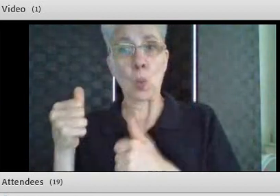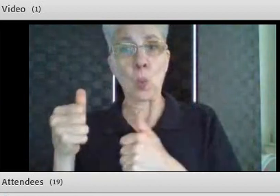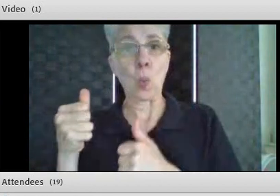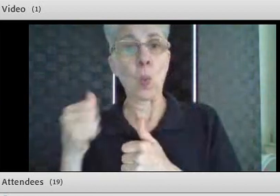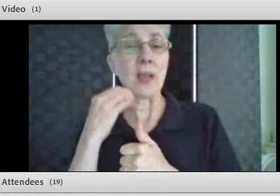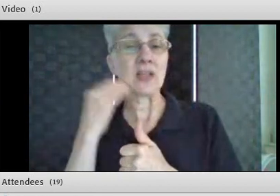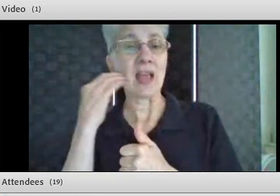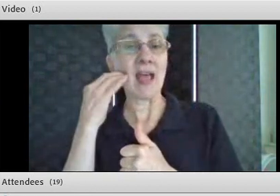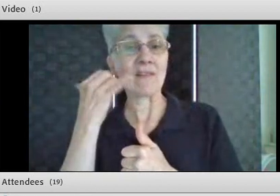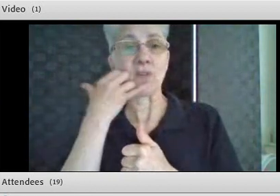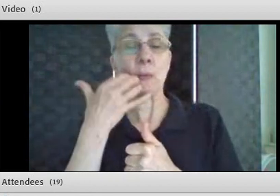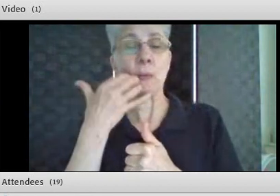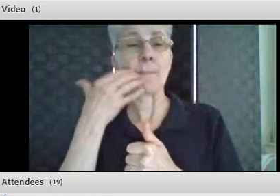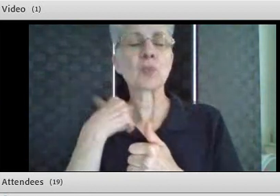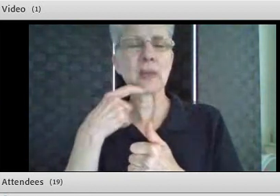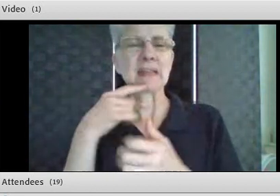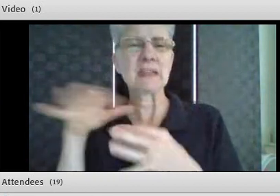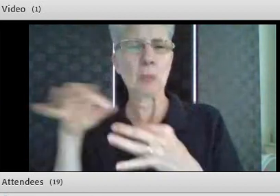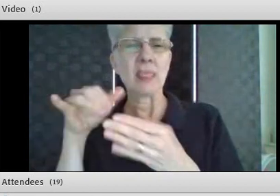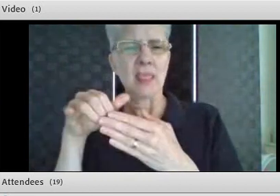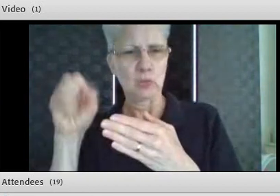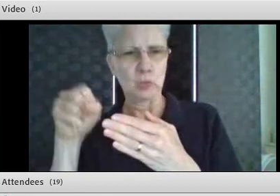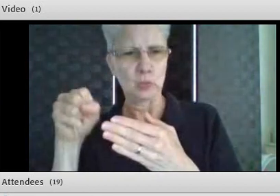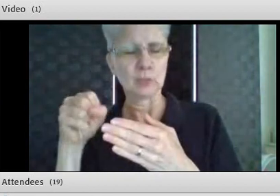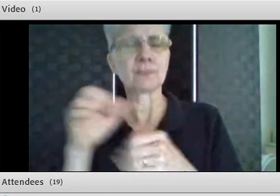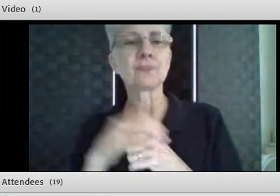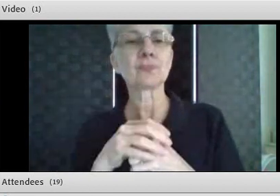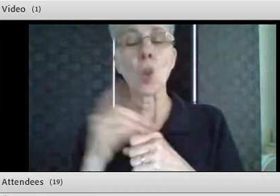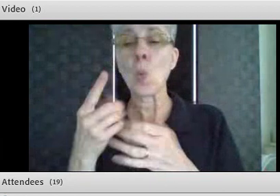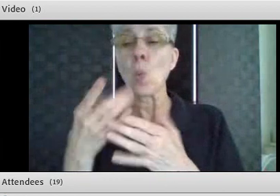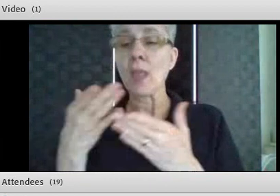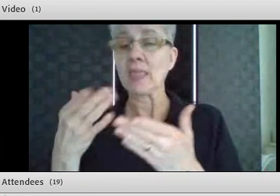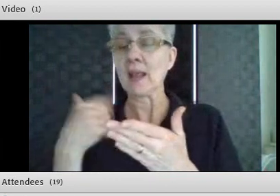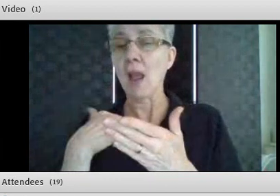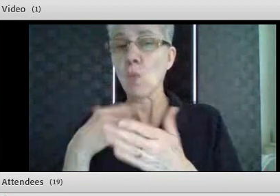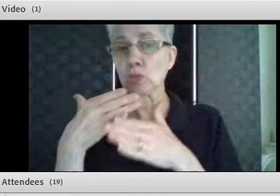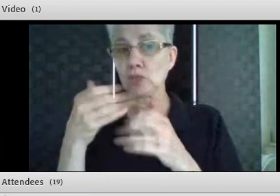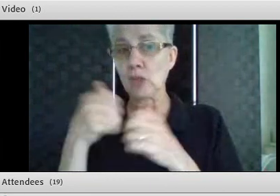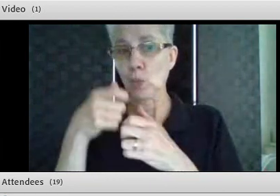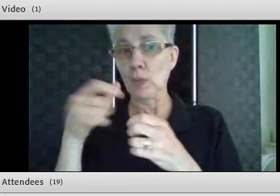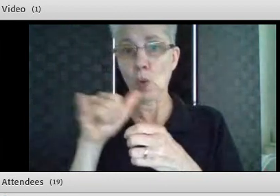We can tell you some of that. One of the things that I want to share with you also,